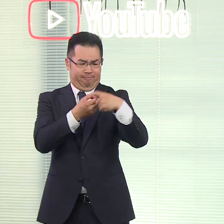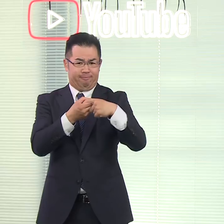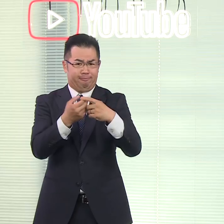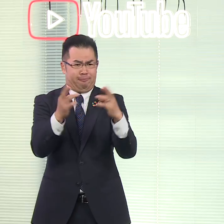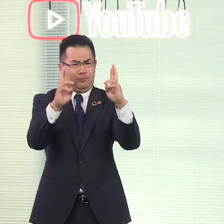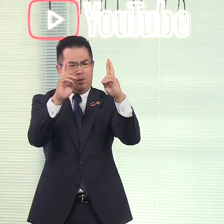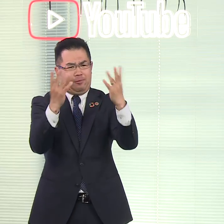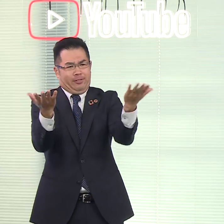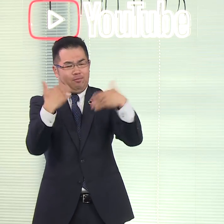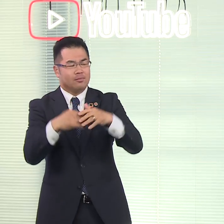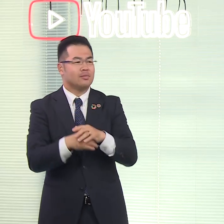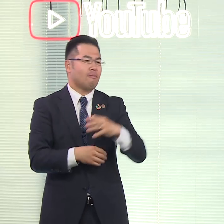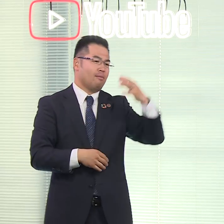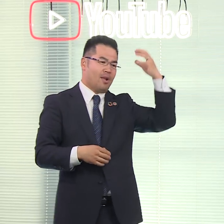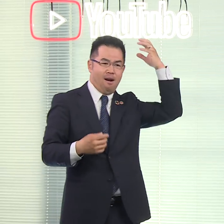Pakistan, Bangladesh, Afghanistan.